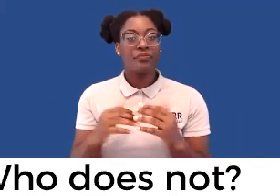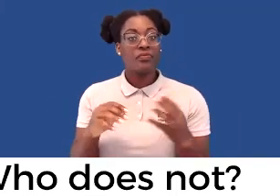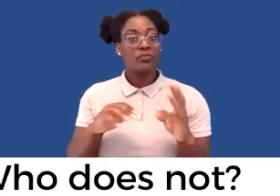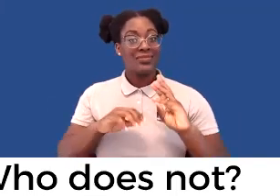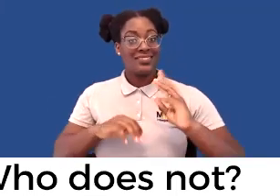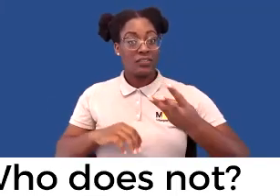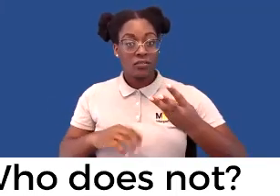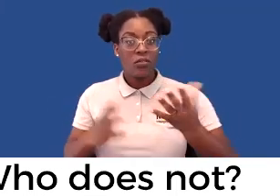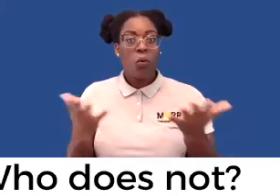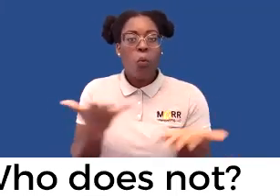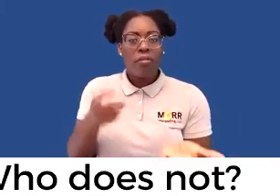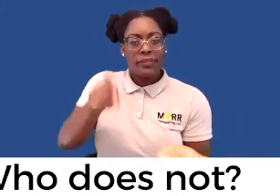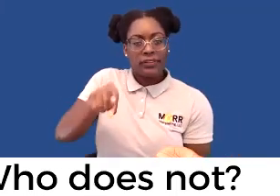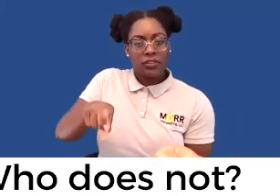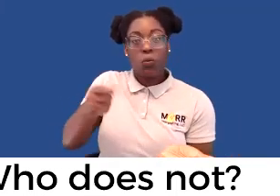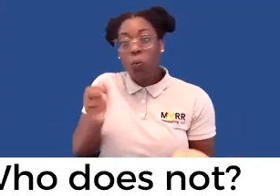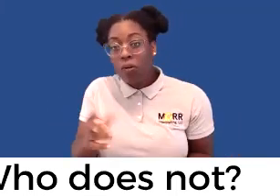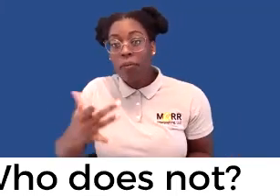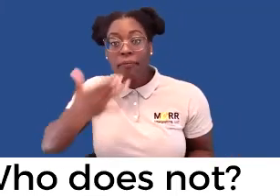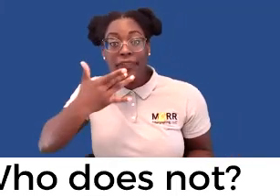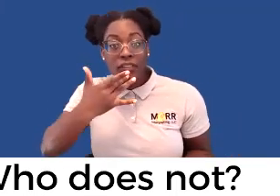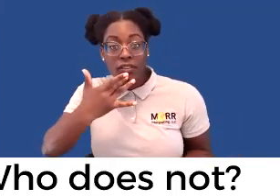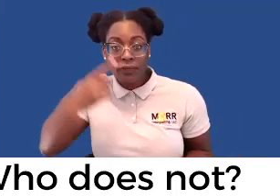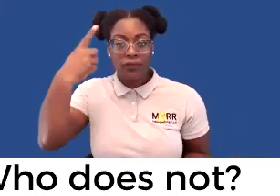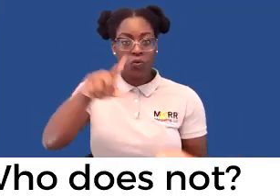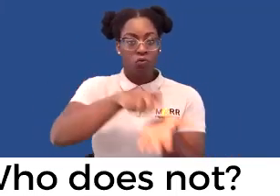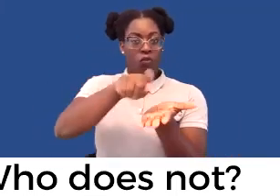and how can we support both as learners and experts in their own right?